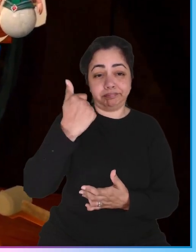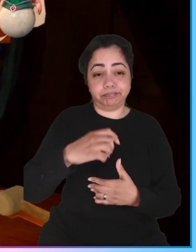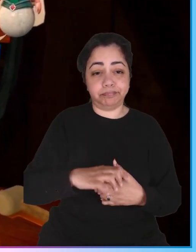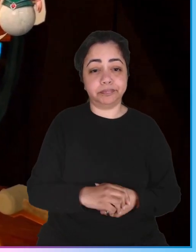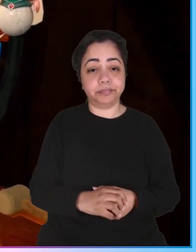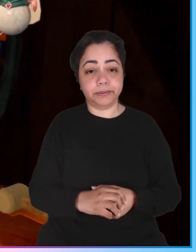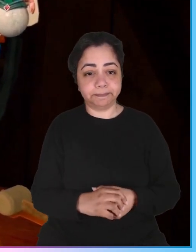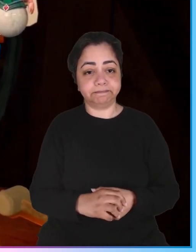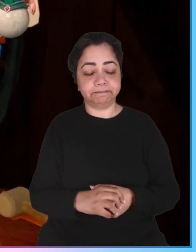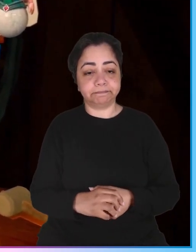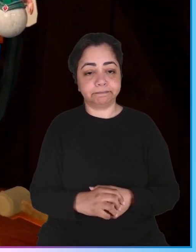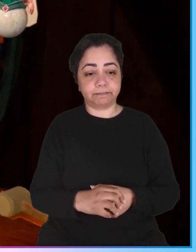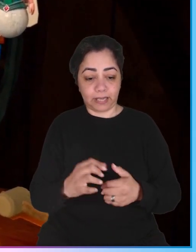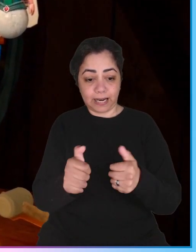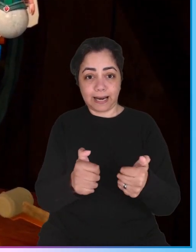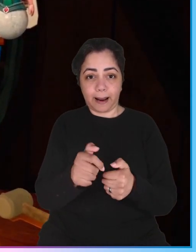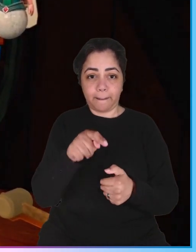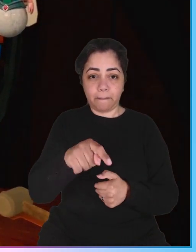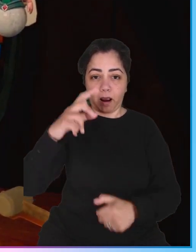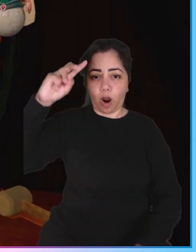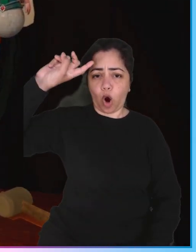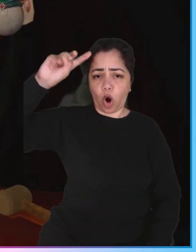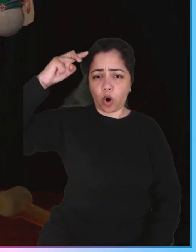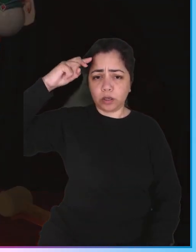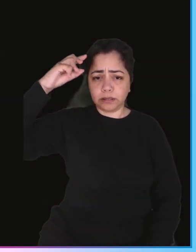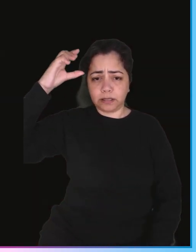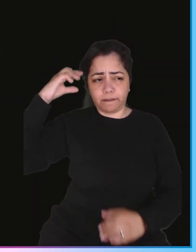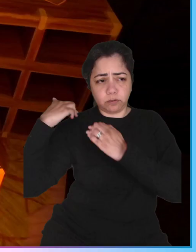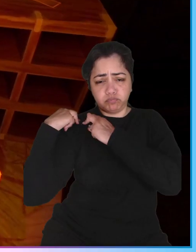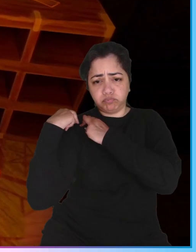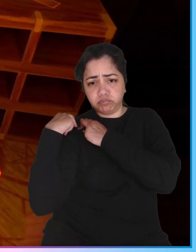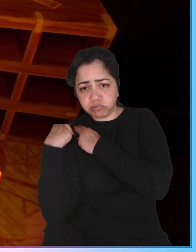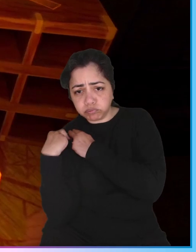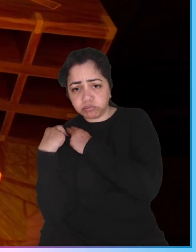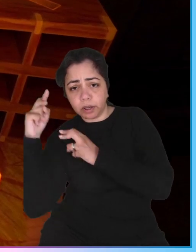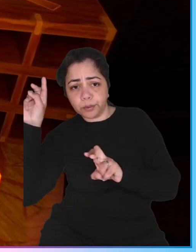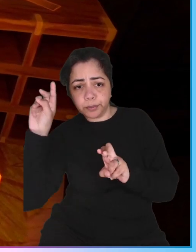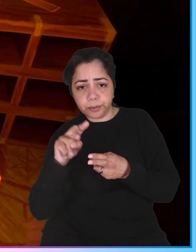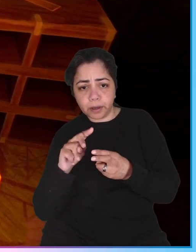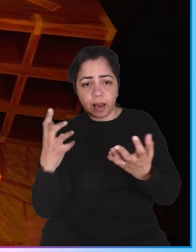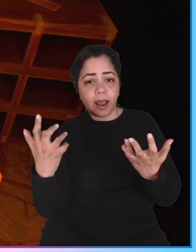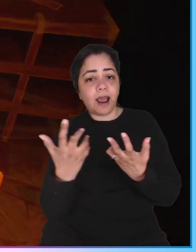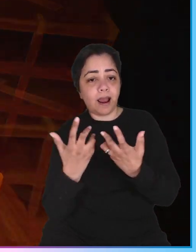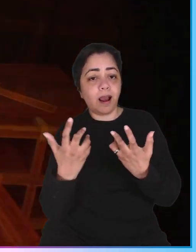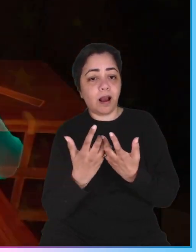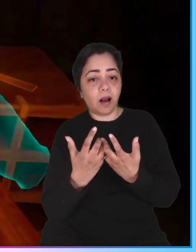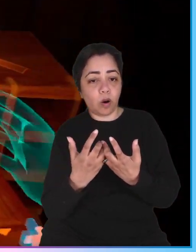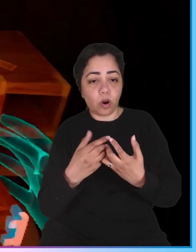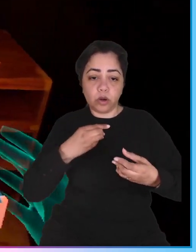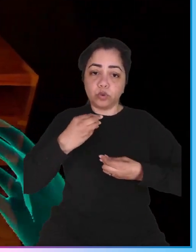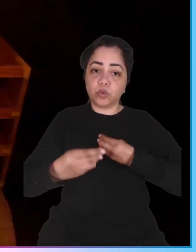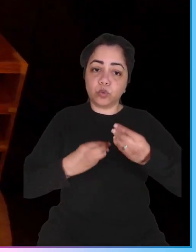that lets you know where in space the dialogue is taking place and levels that are about five to fifteen minutes long to enable frequent breaks.